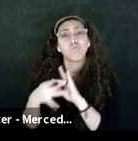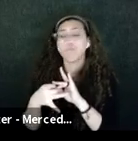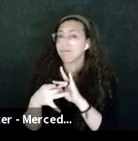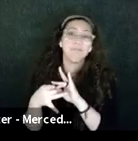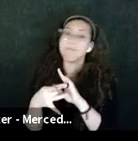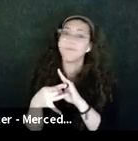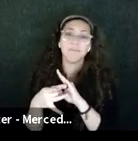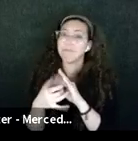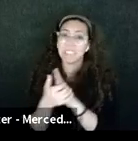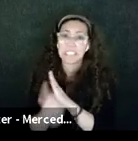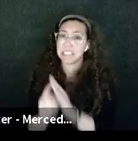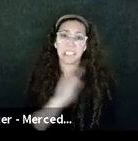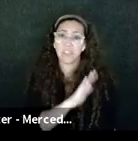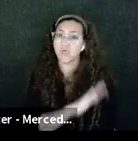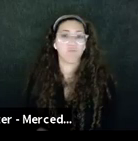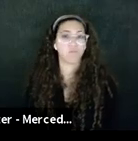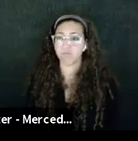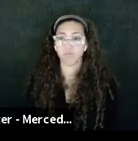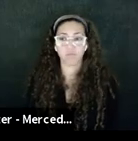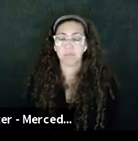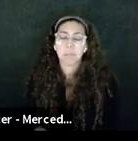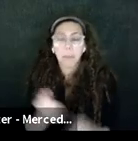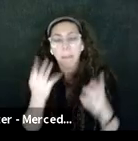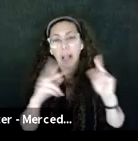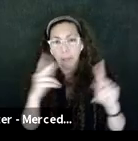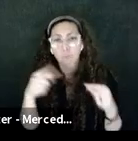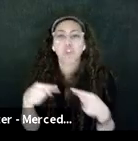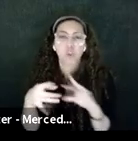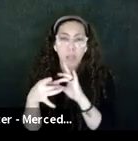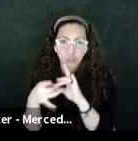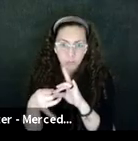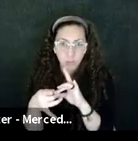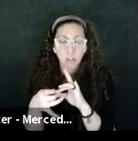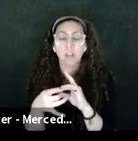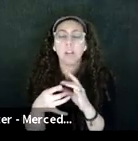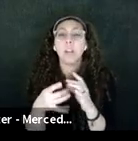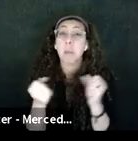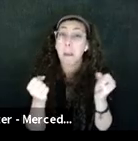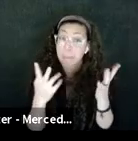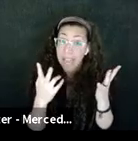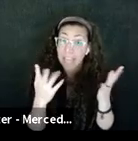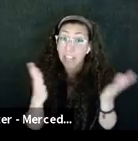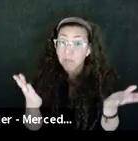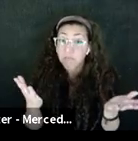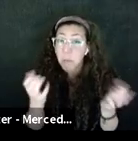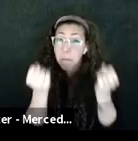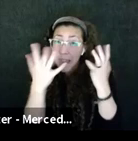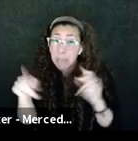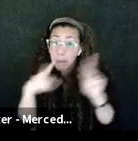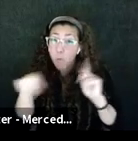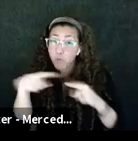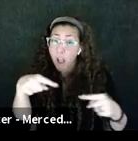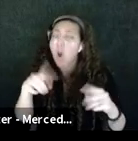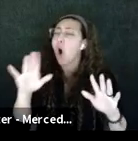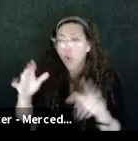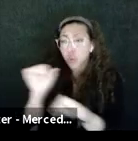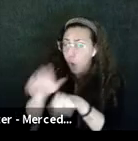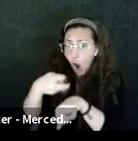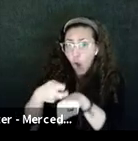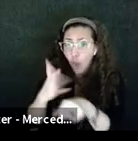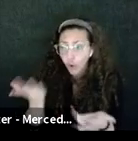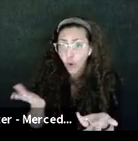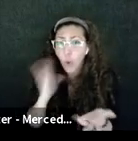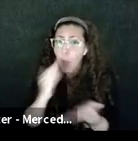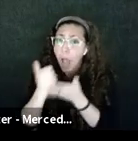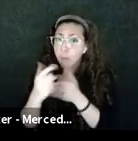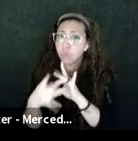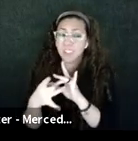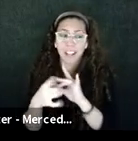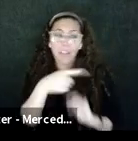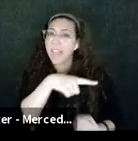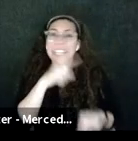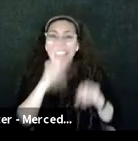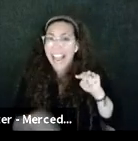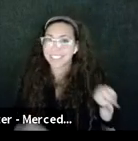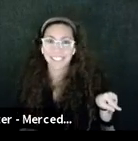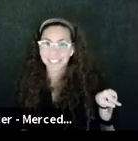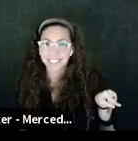Jason Williams: Out of the norm for a lot of us, but if we wanted to maintain relationships. We could just work a little harder and they are a lot of times don't have the actual abilities to do those kinds of things and